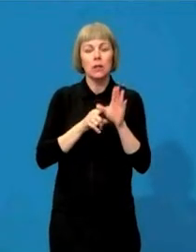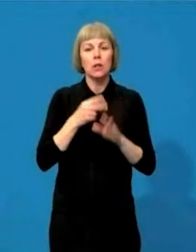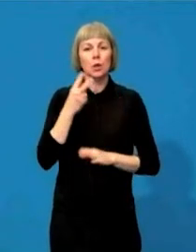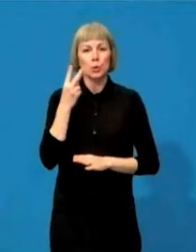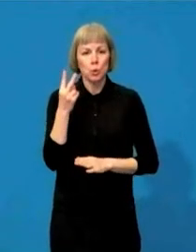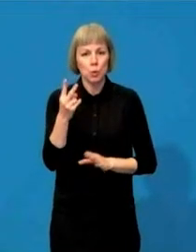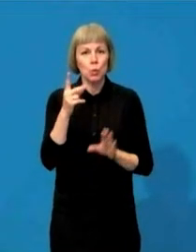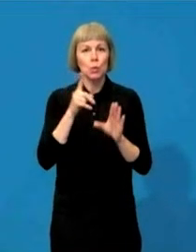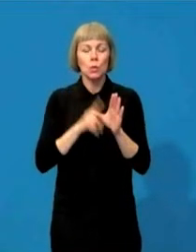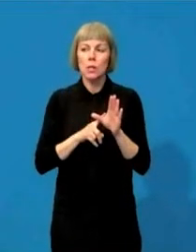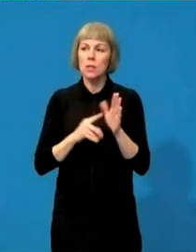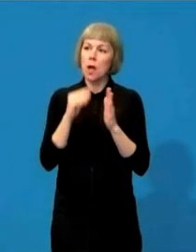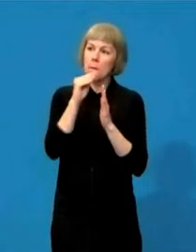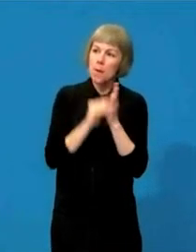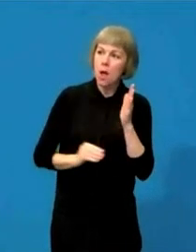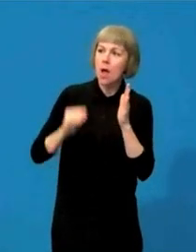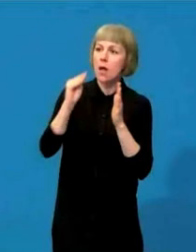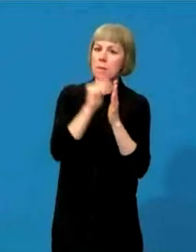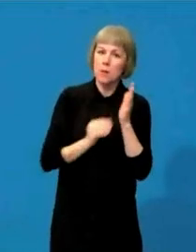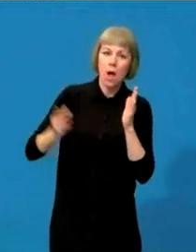you know, our income or on based on my income.